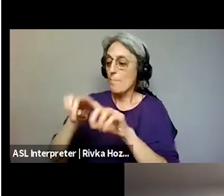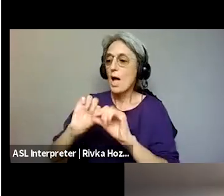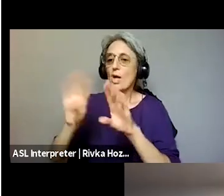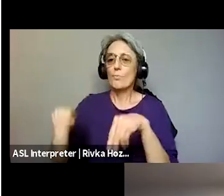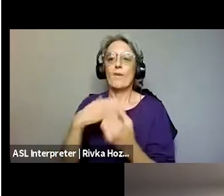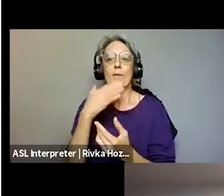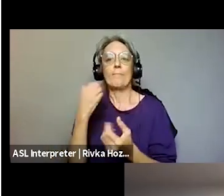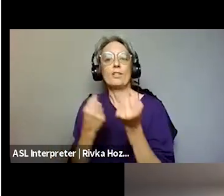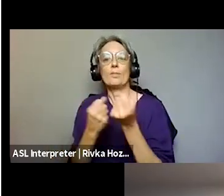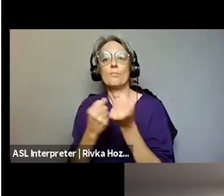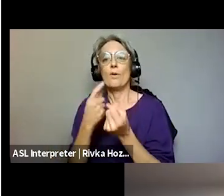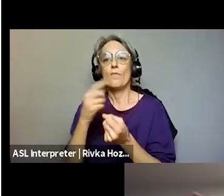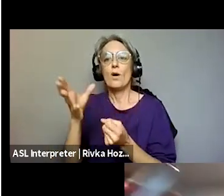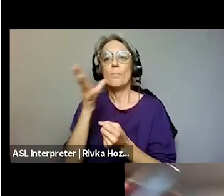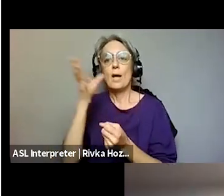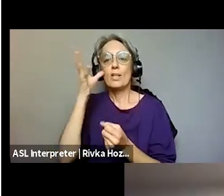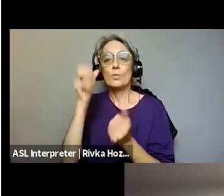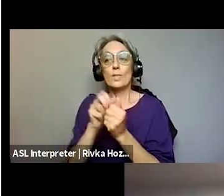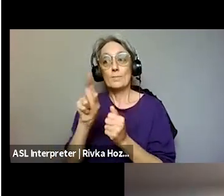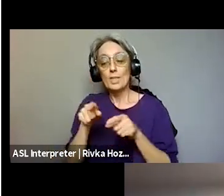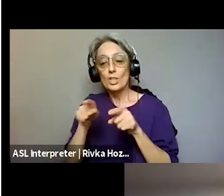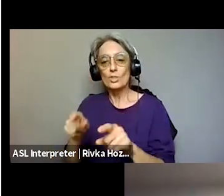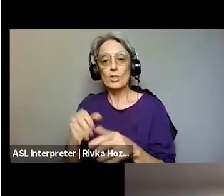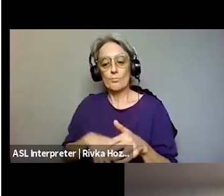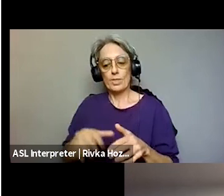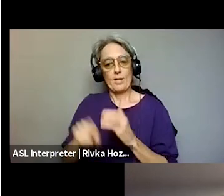disabilities during the prenatal period. So I believe that projects just started but there's